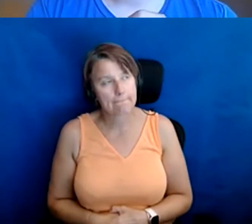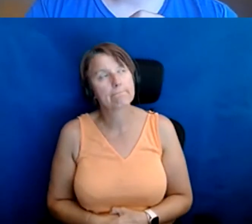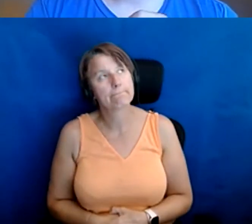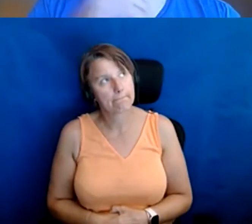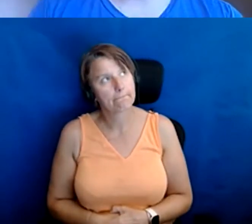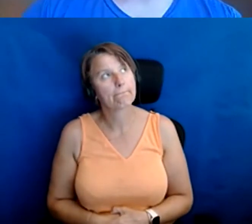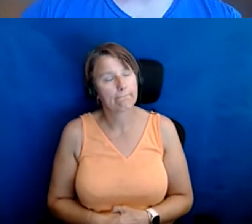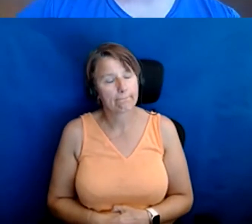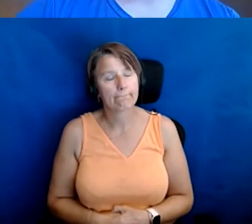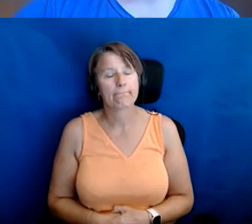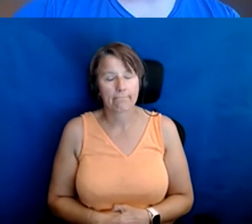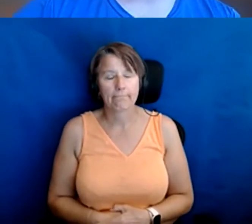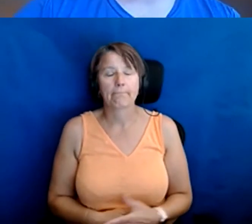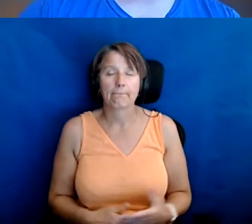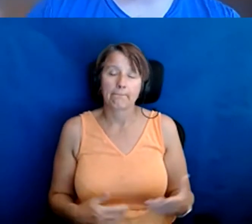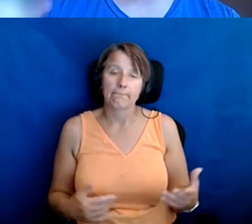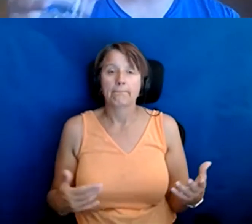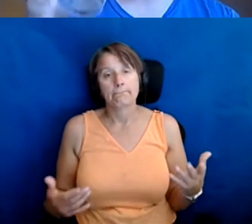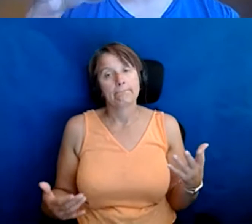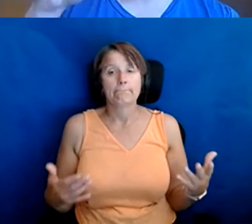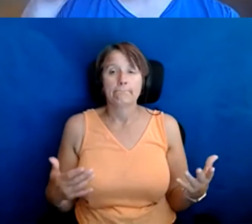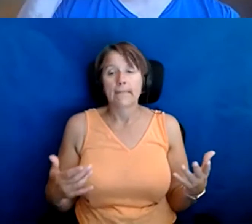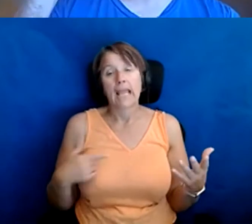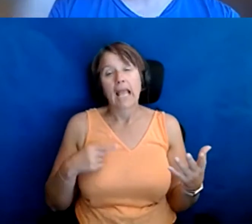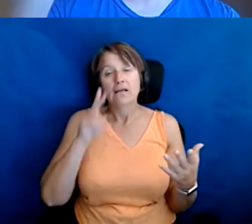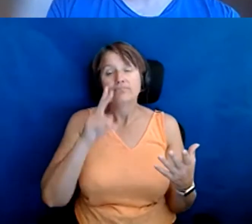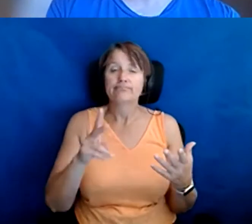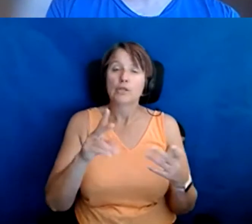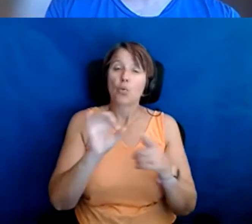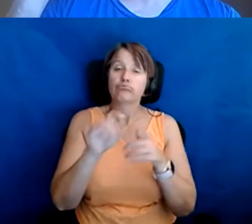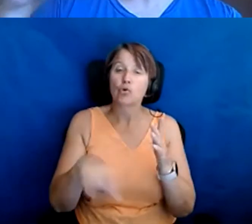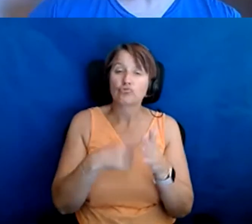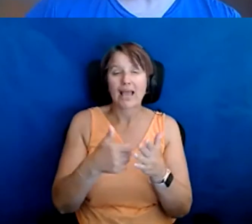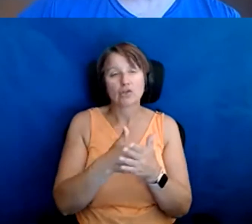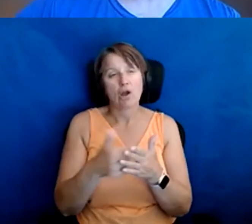so like I've kind of view the projects that I do are often kind of breaking down doors.